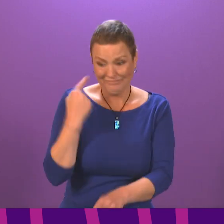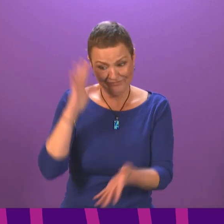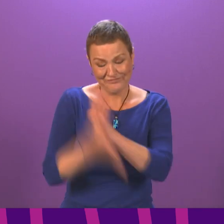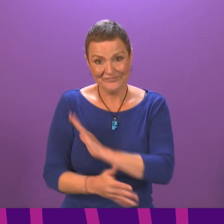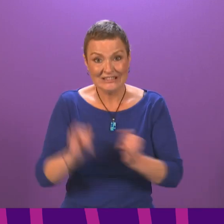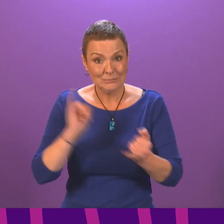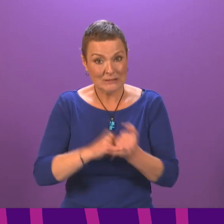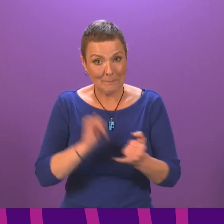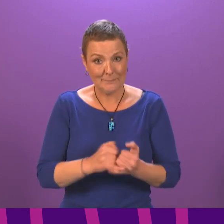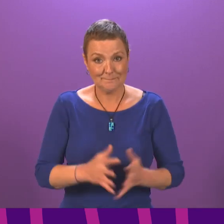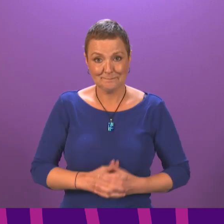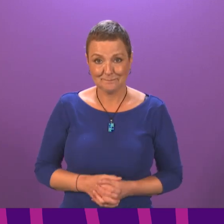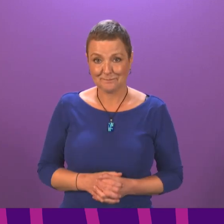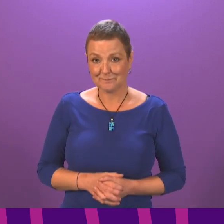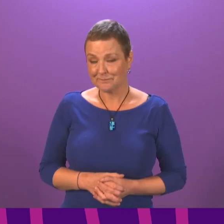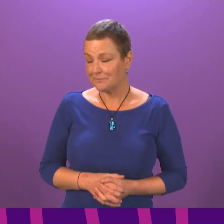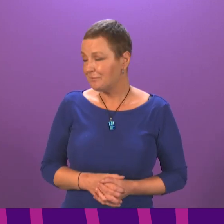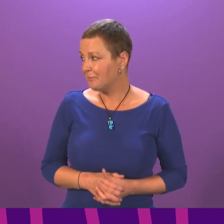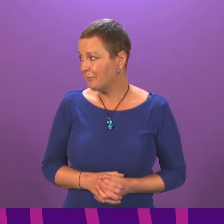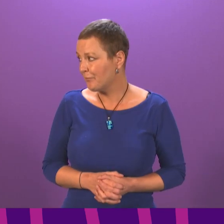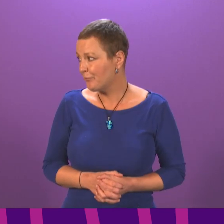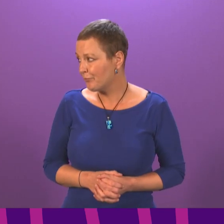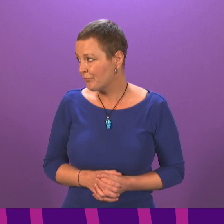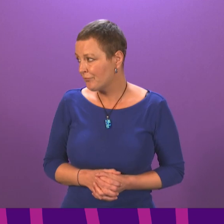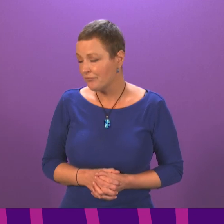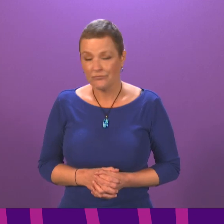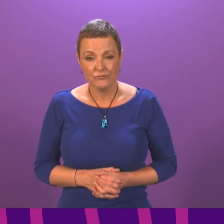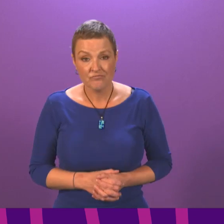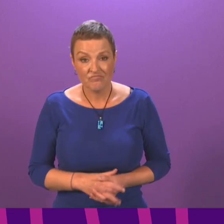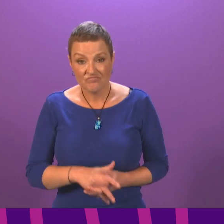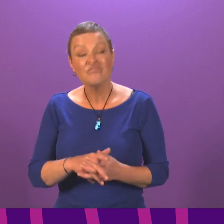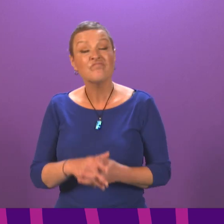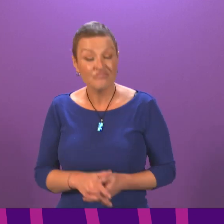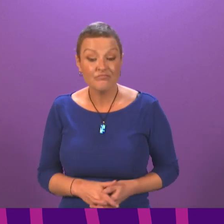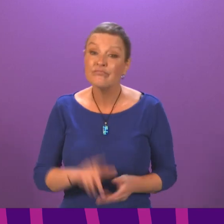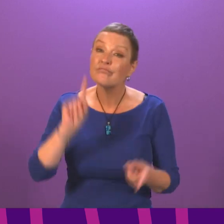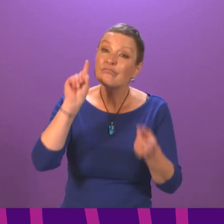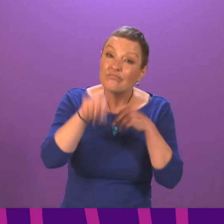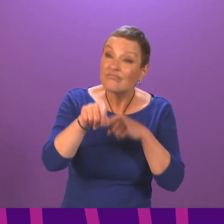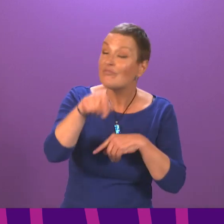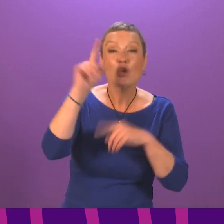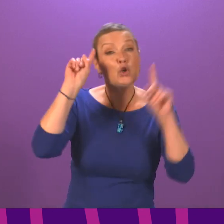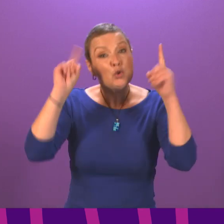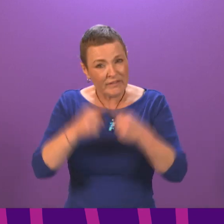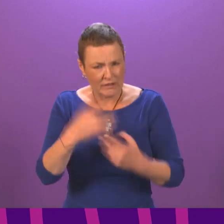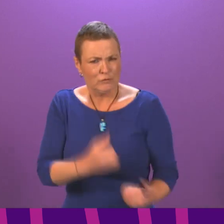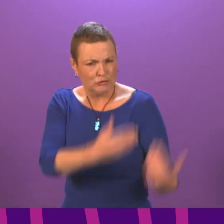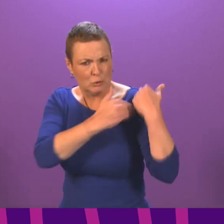The First Minister: With regard to self-isolation and wraparound support, universities have a responsibility to ensure that the welfare needs of students